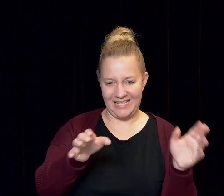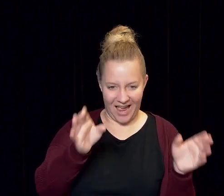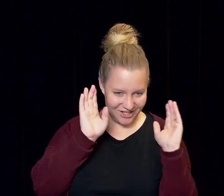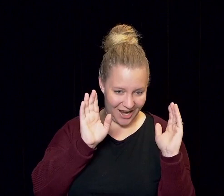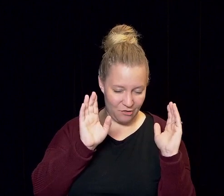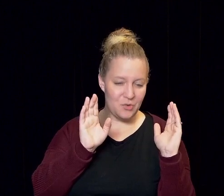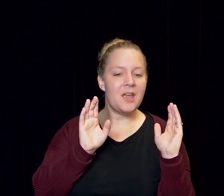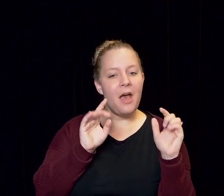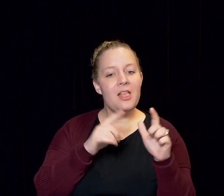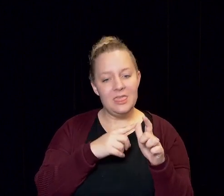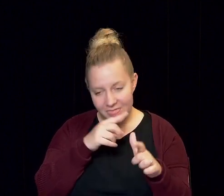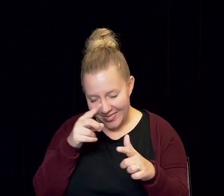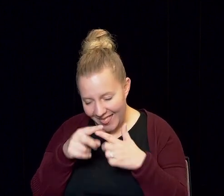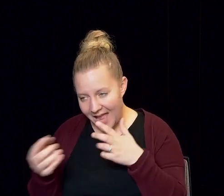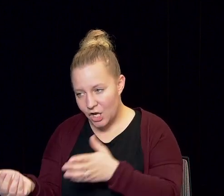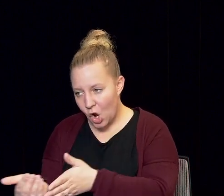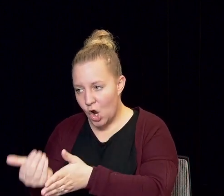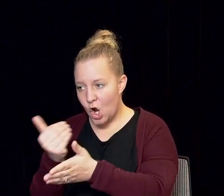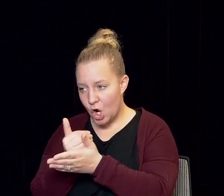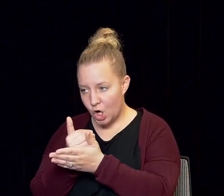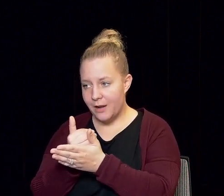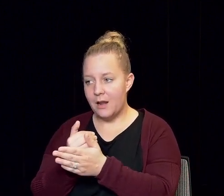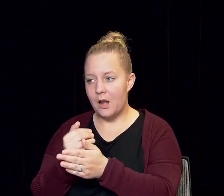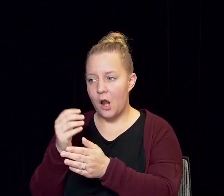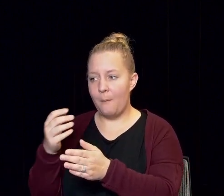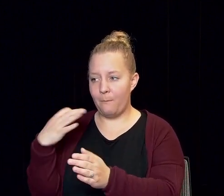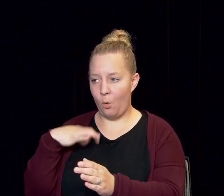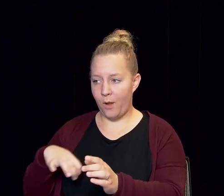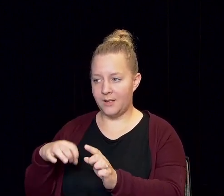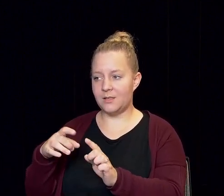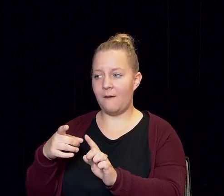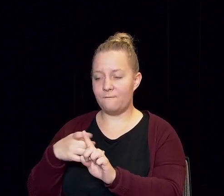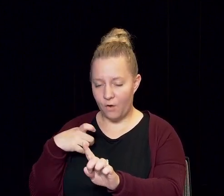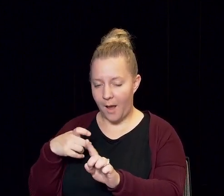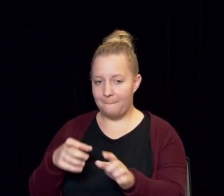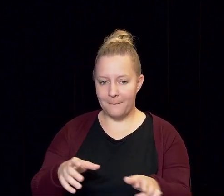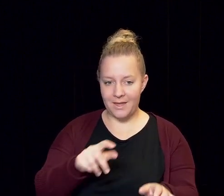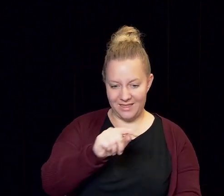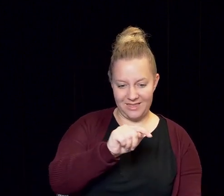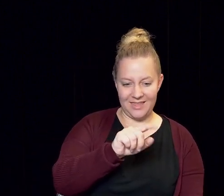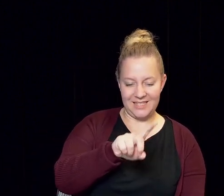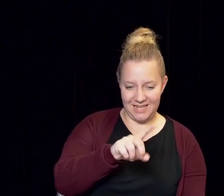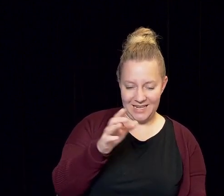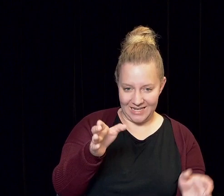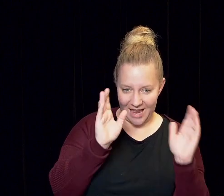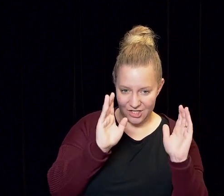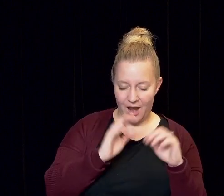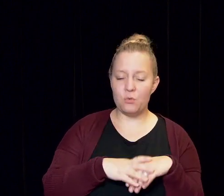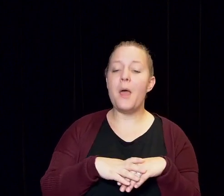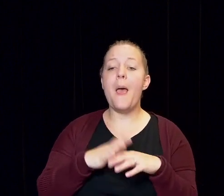and then you would earn points based on those touchdowns. It may seem obvious but it is important